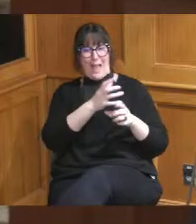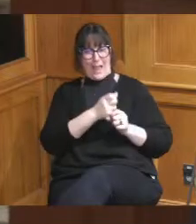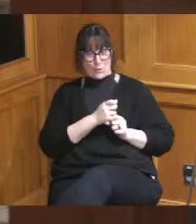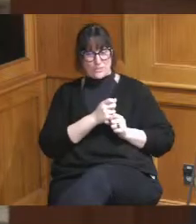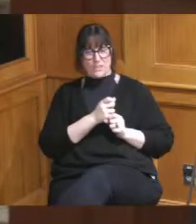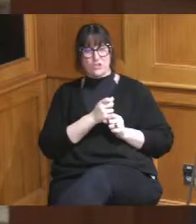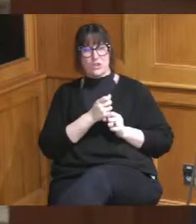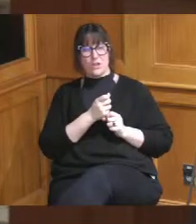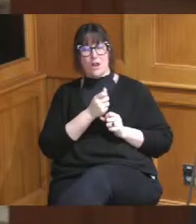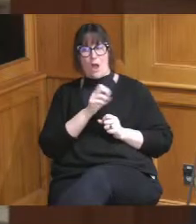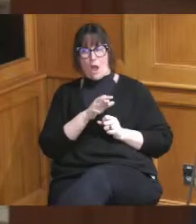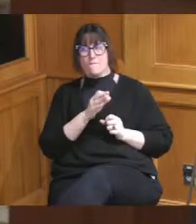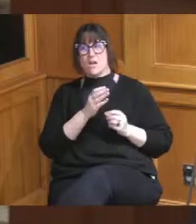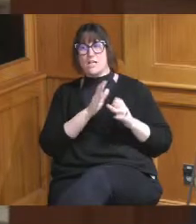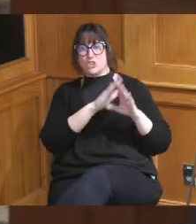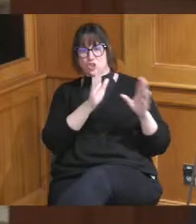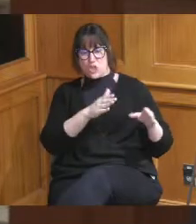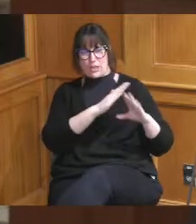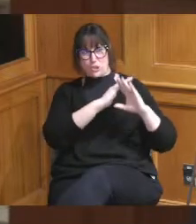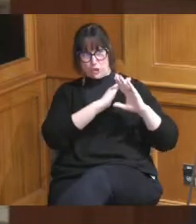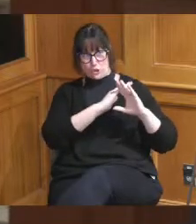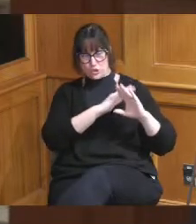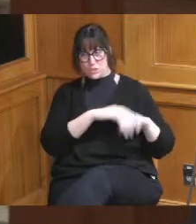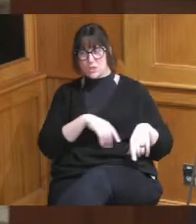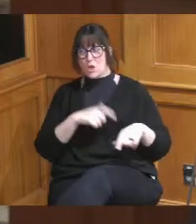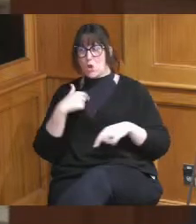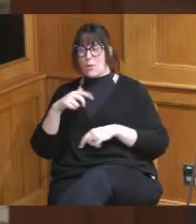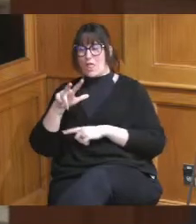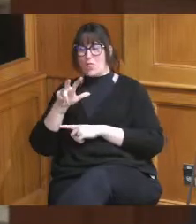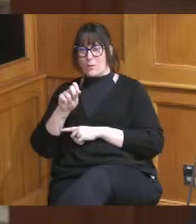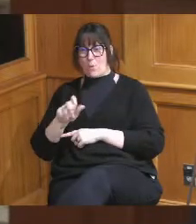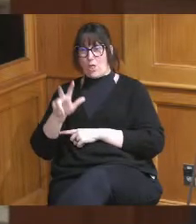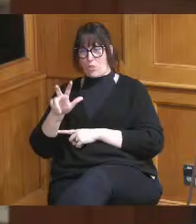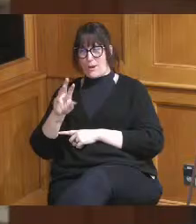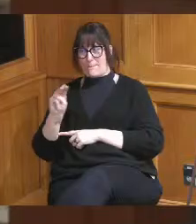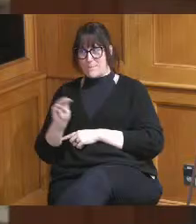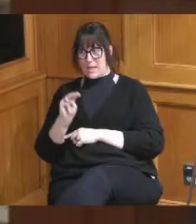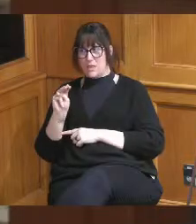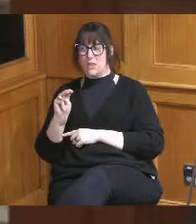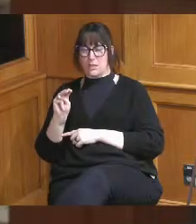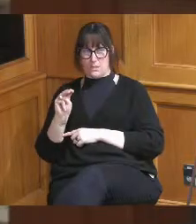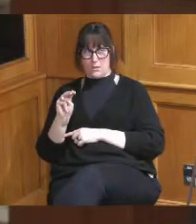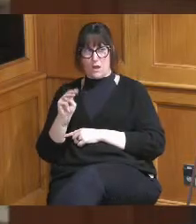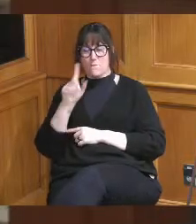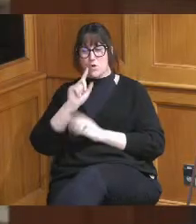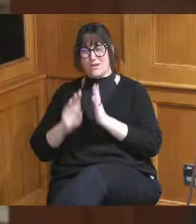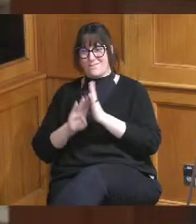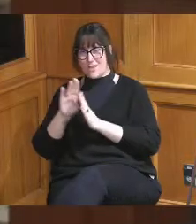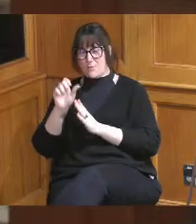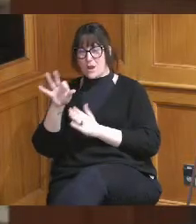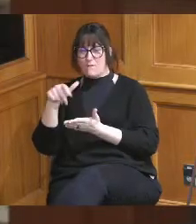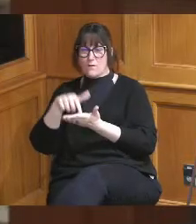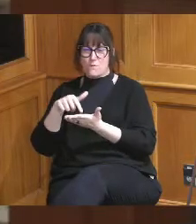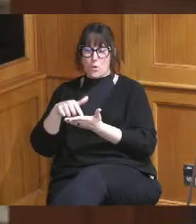shelters we have $3.3 million toward the development of affordable rental housing